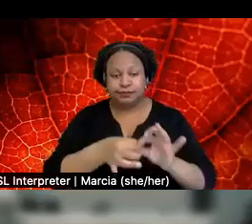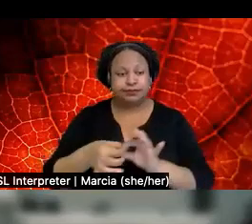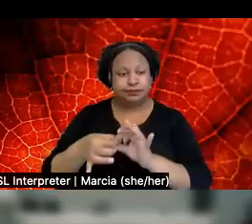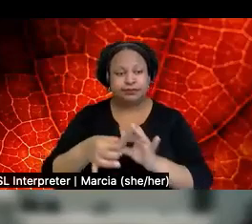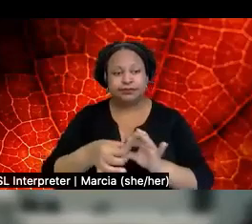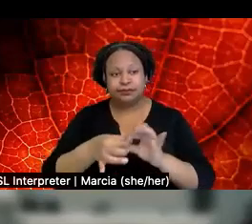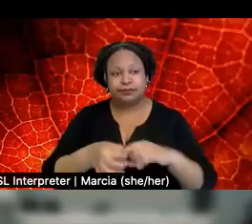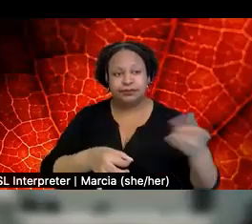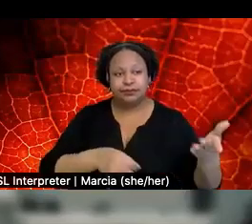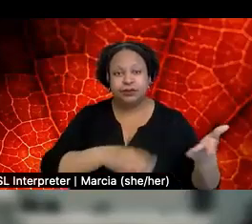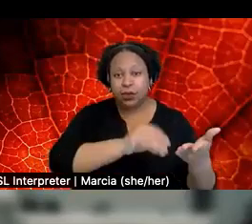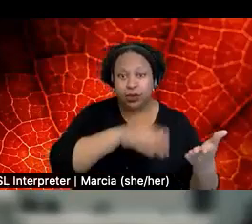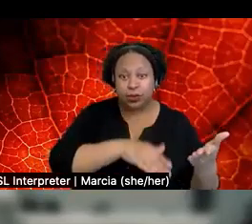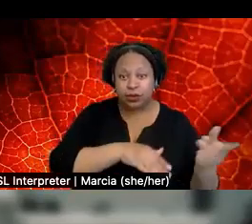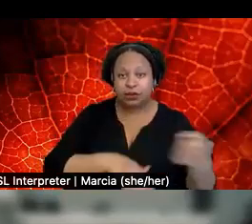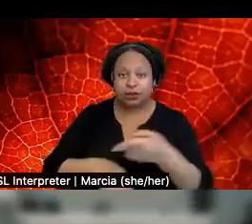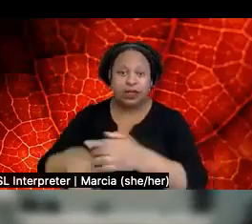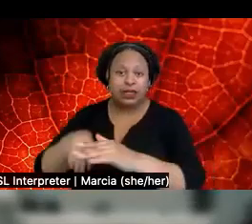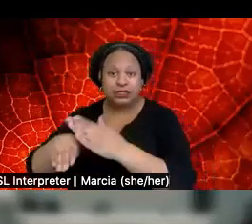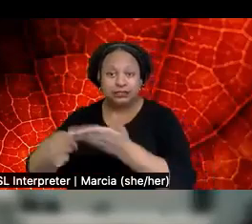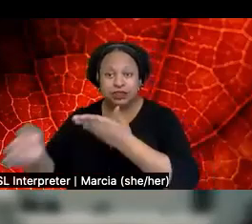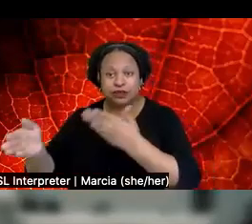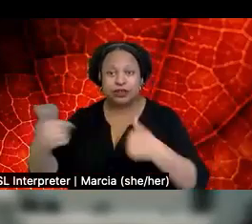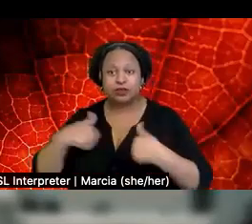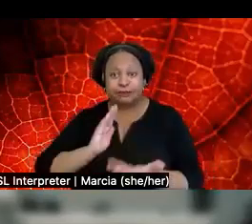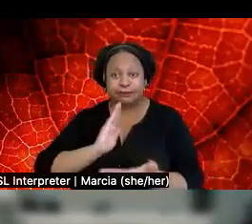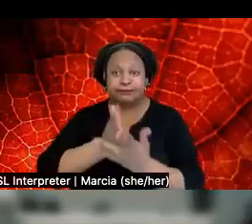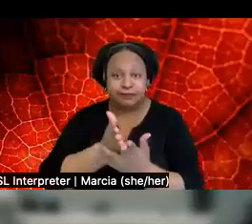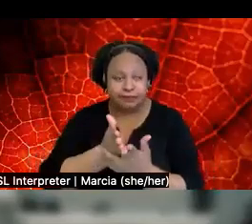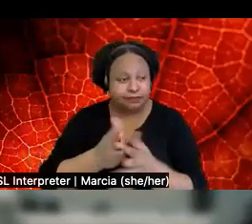We do collaborate extremely closely with accessibility services.